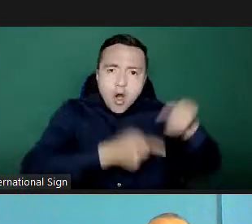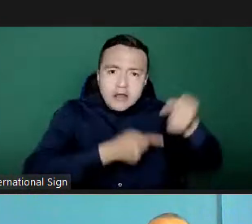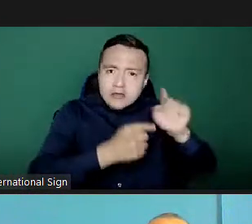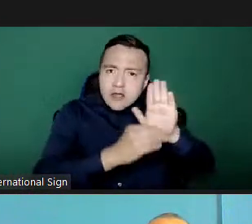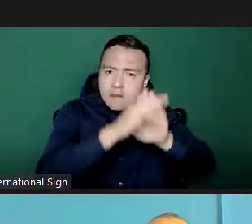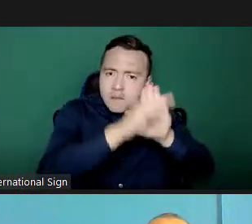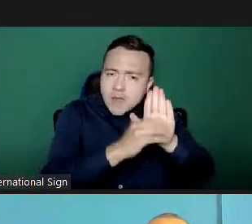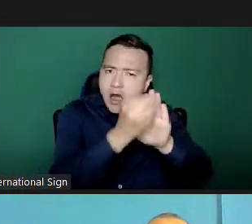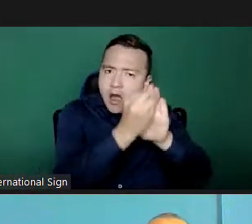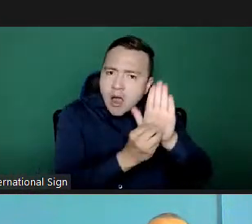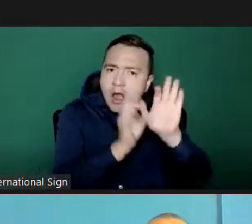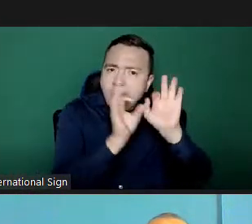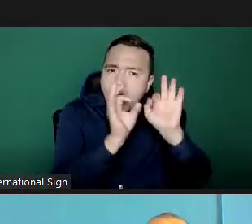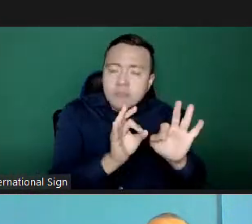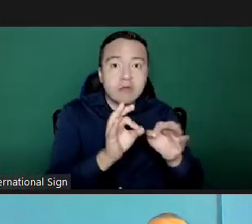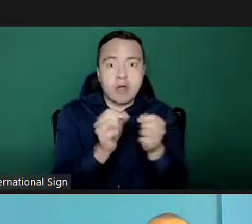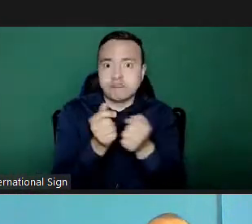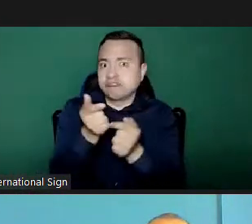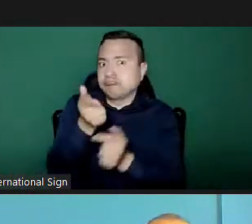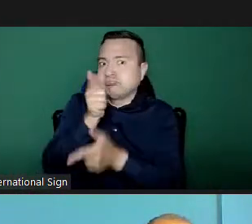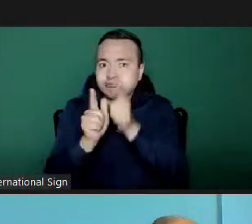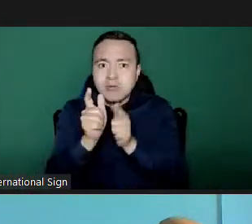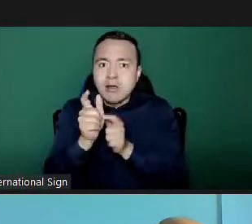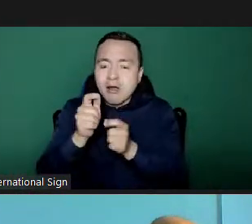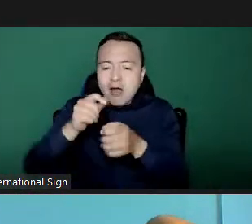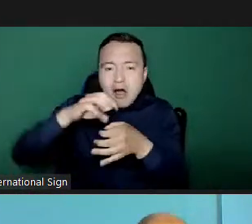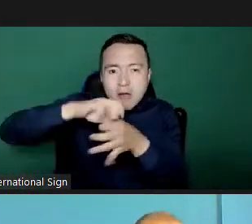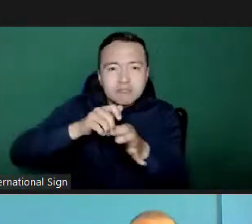Task Force, where we have established interim guidelines